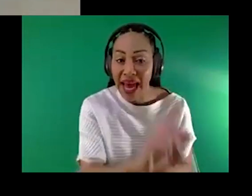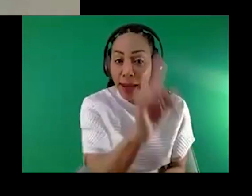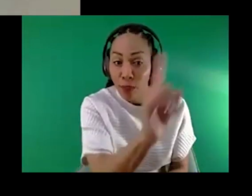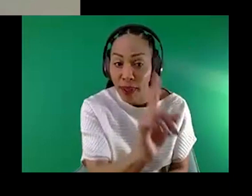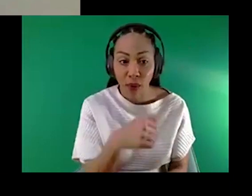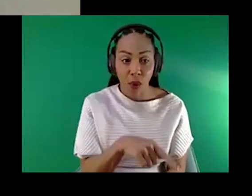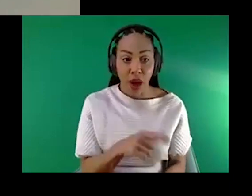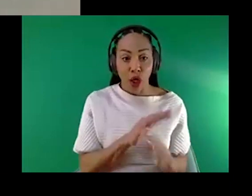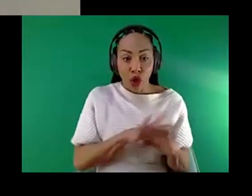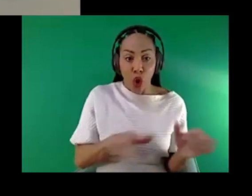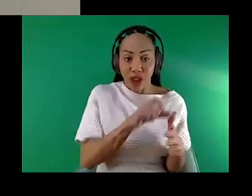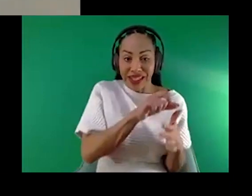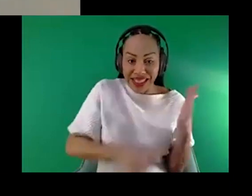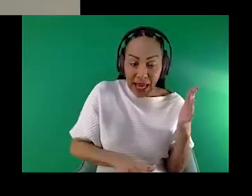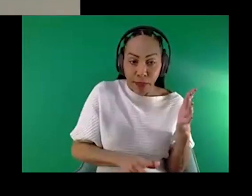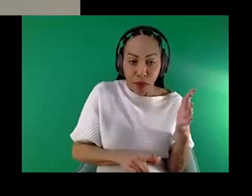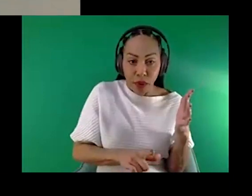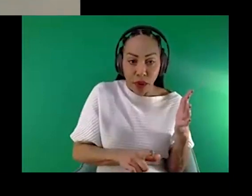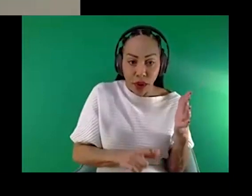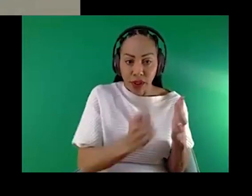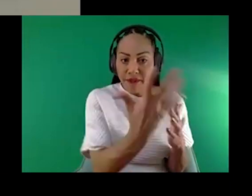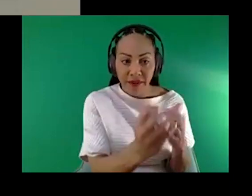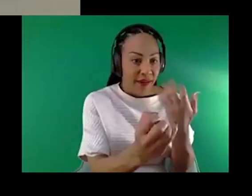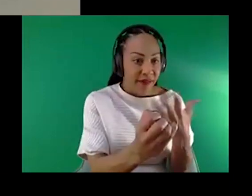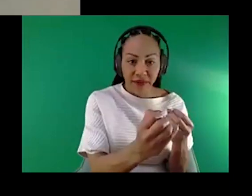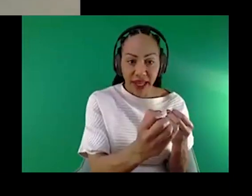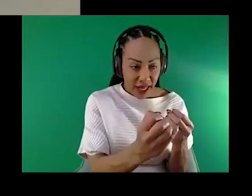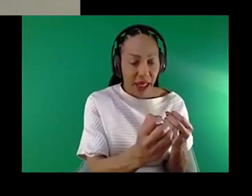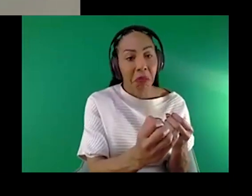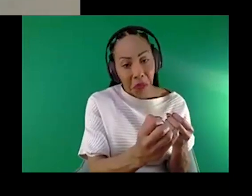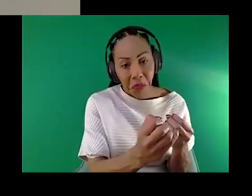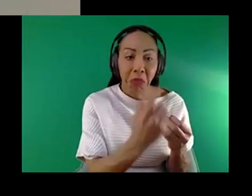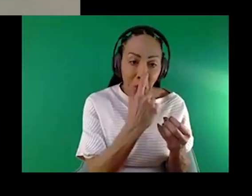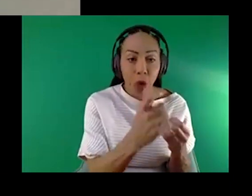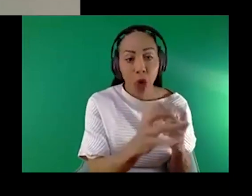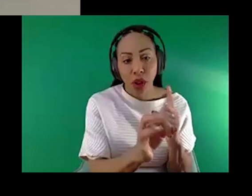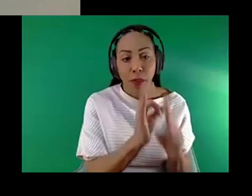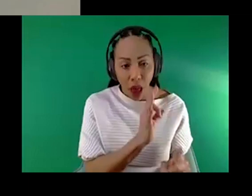across that it's about sharing best practice learning and understanding uh between the two